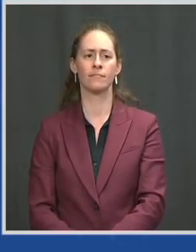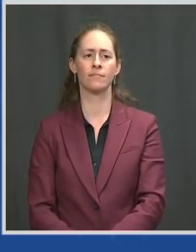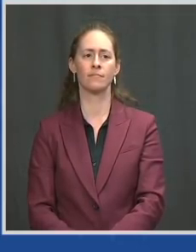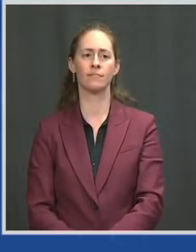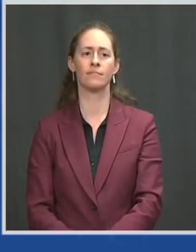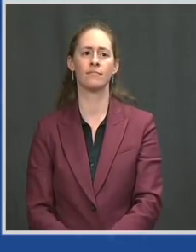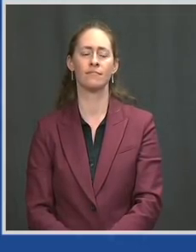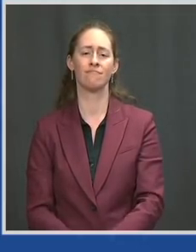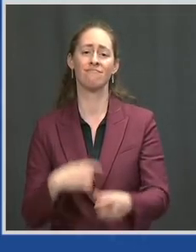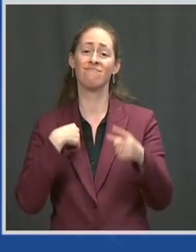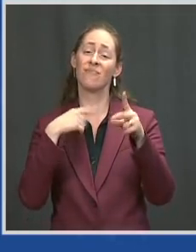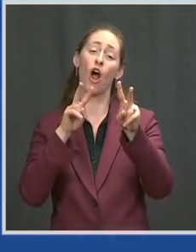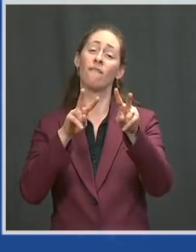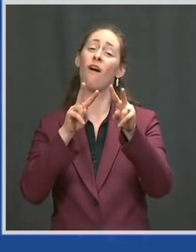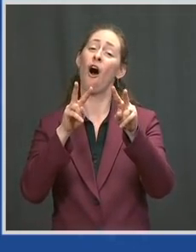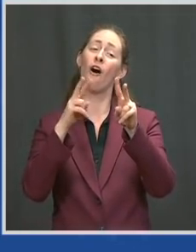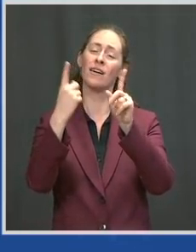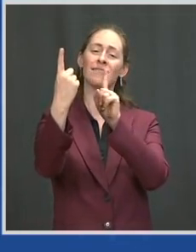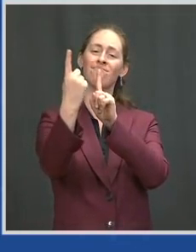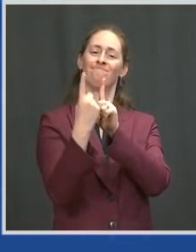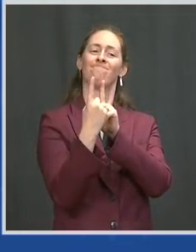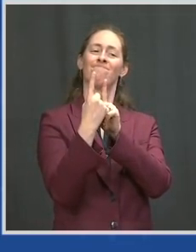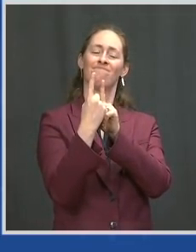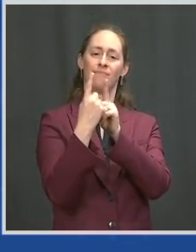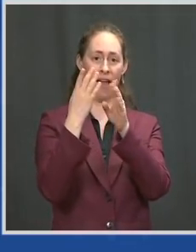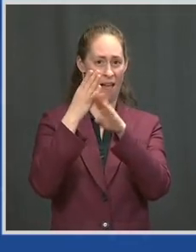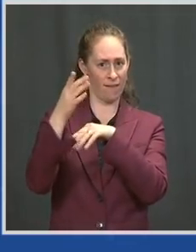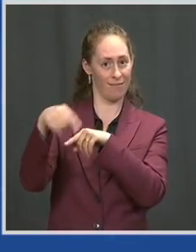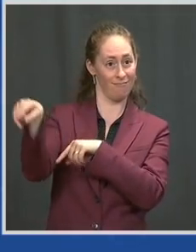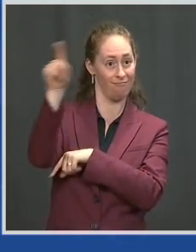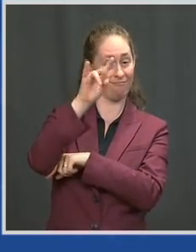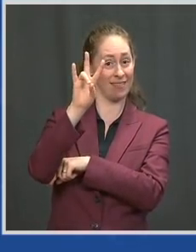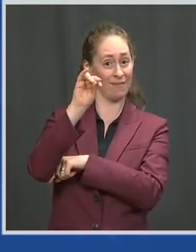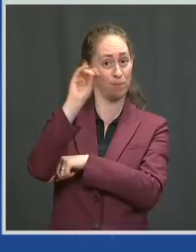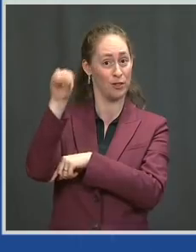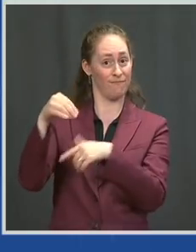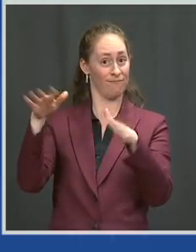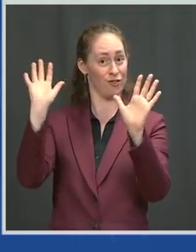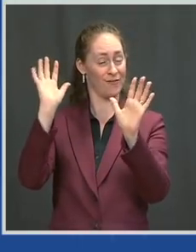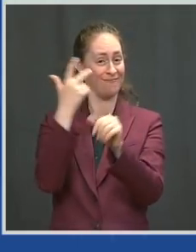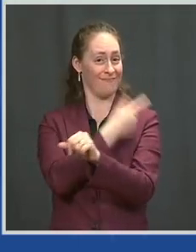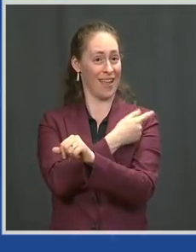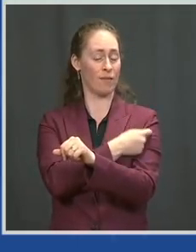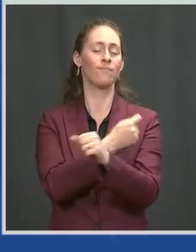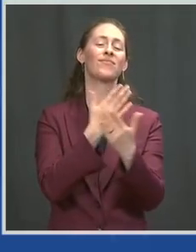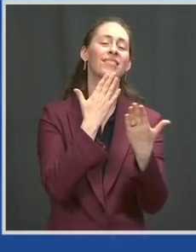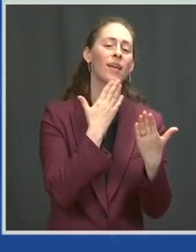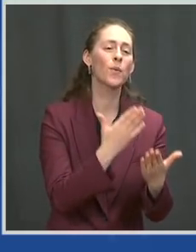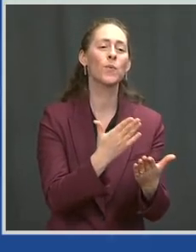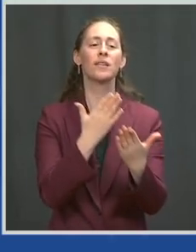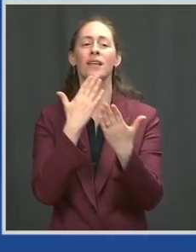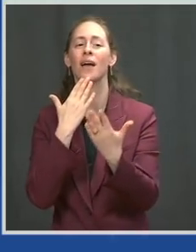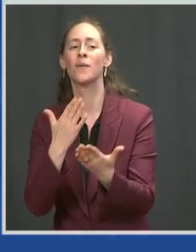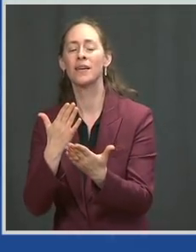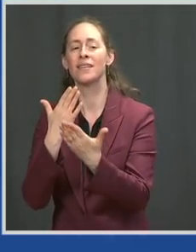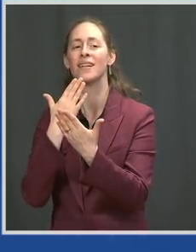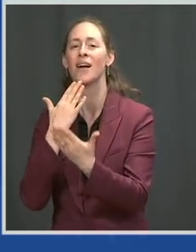we get above that 70 percent. Thank you, thank you, thank you. Mr. Zients: Thank you. The President: Appreciate it. Thanks.